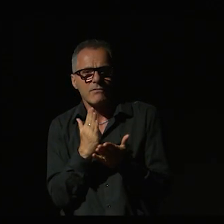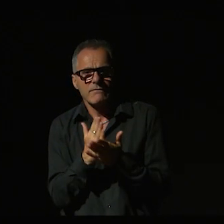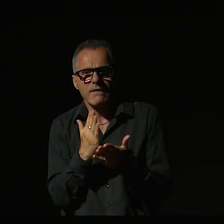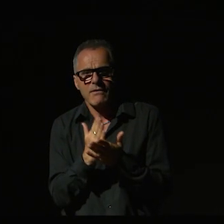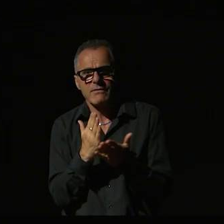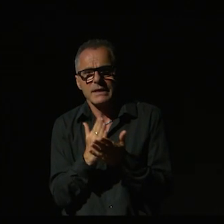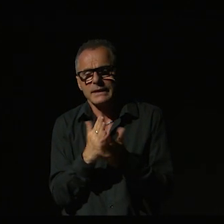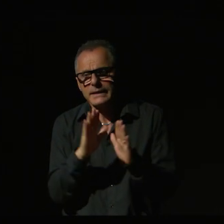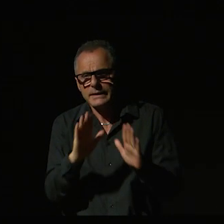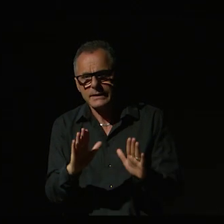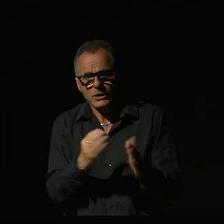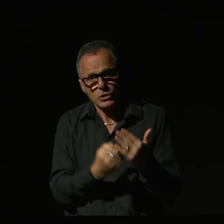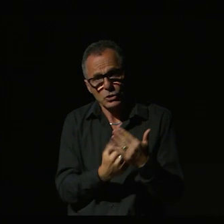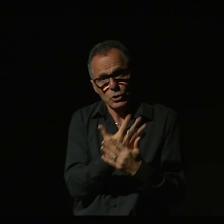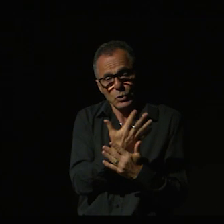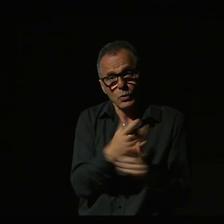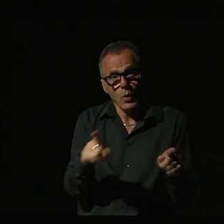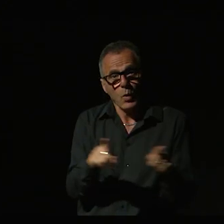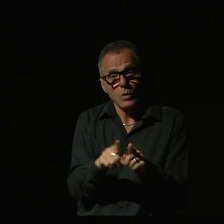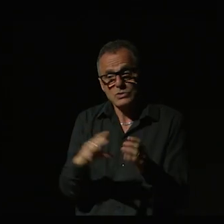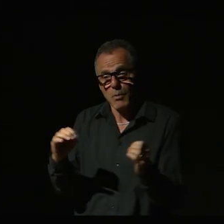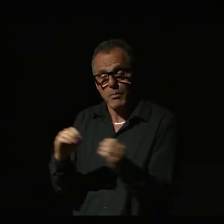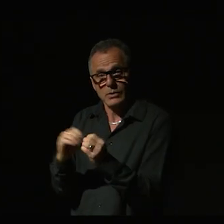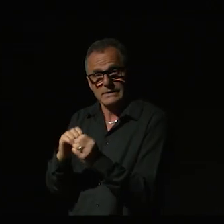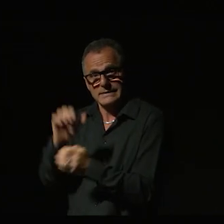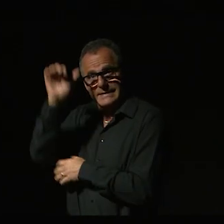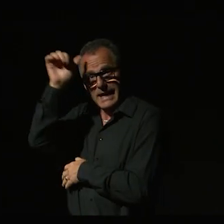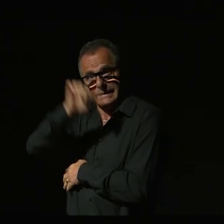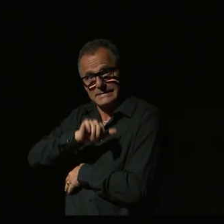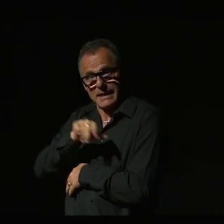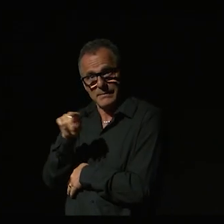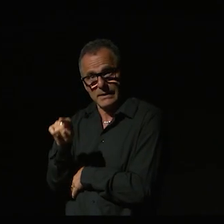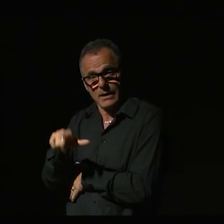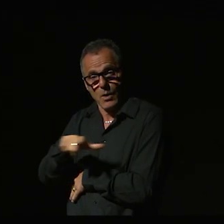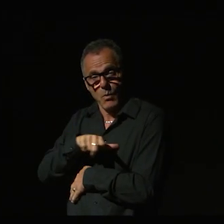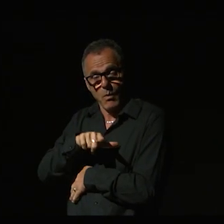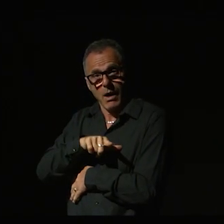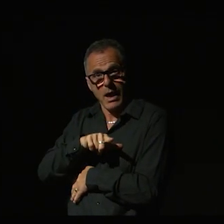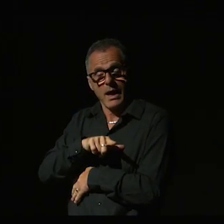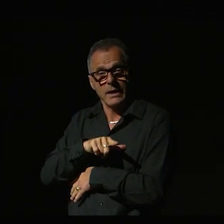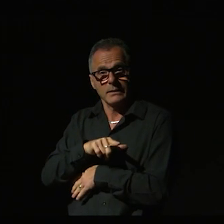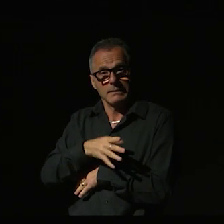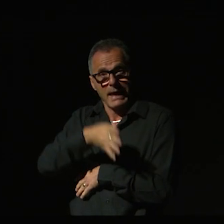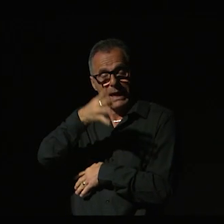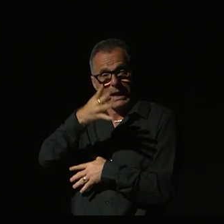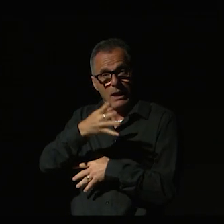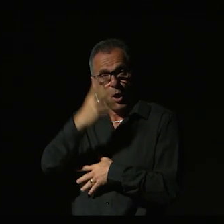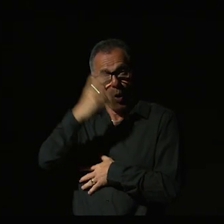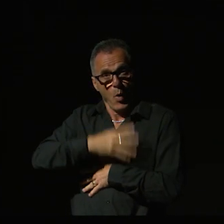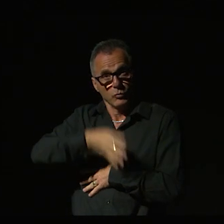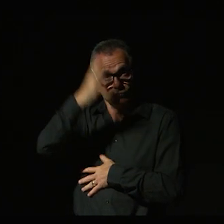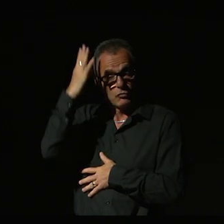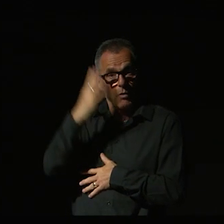and Bolognese academic practise because before the Carracci came to Rome, they already had established a school